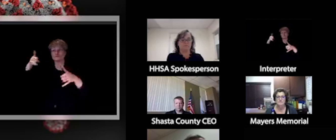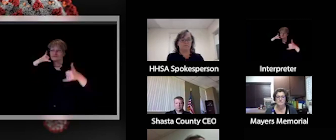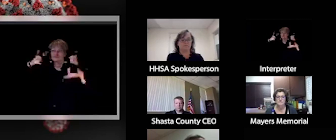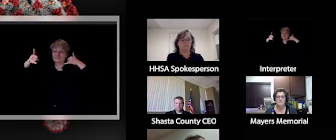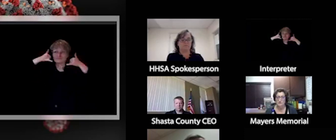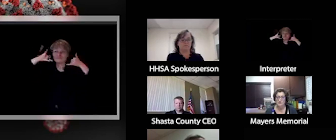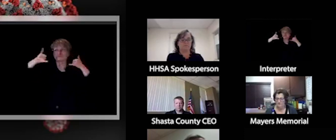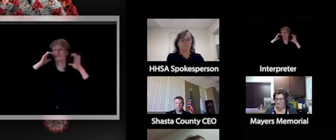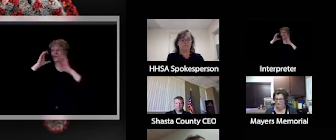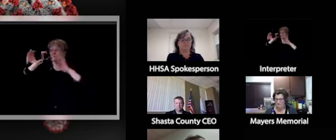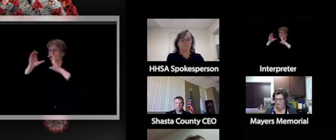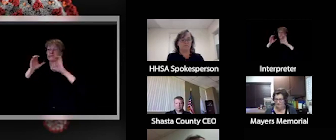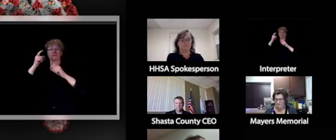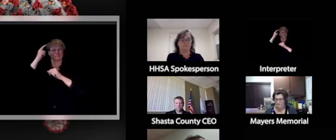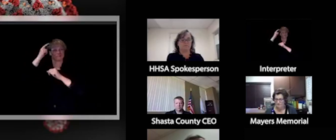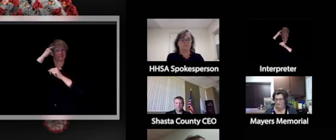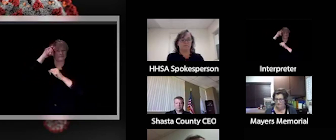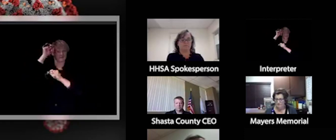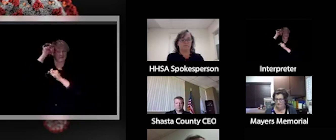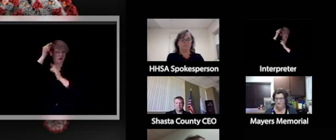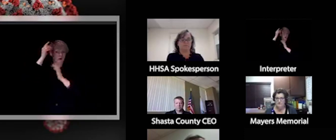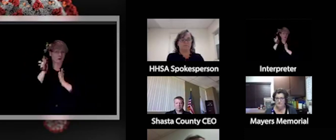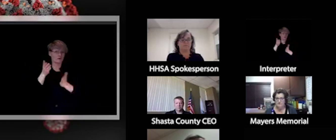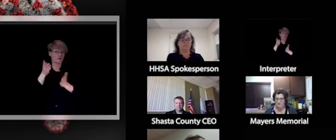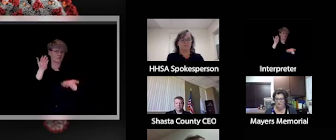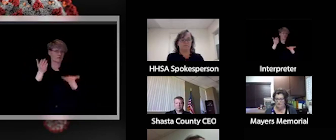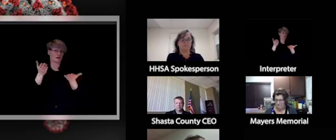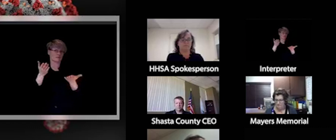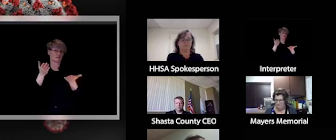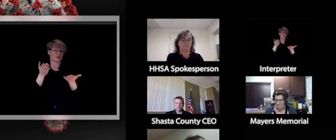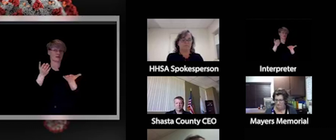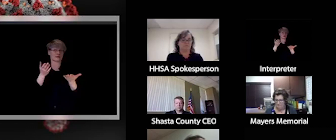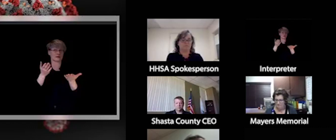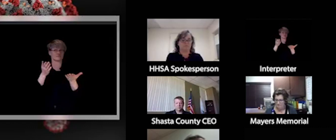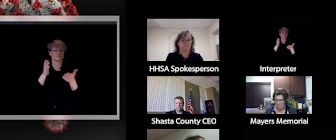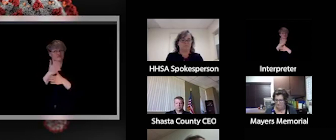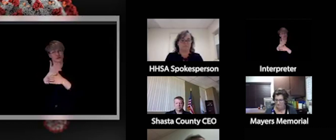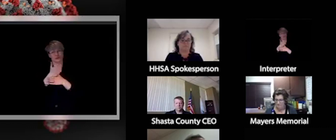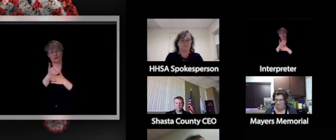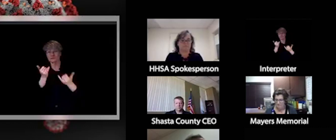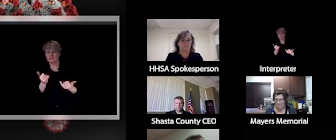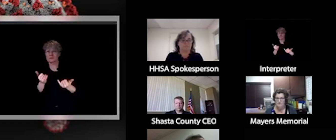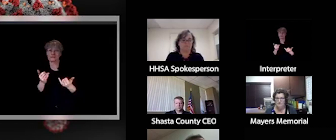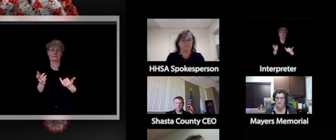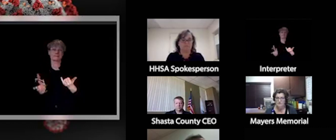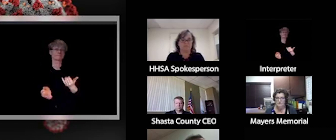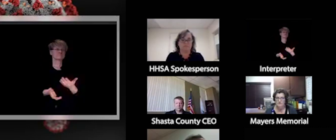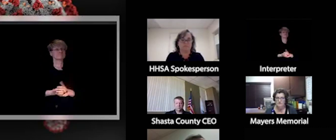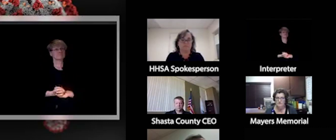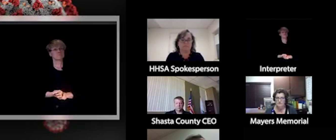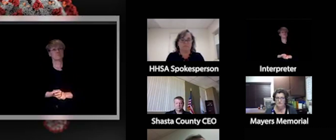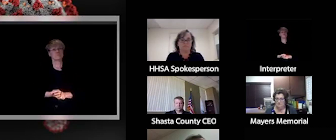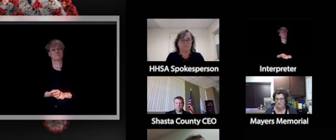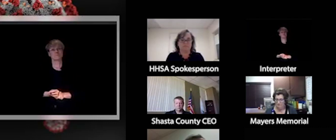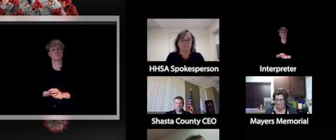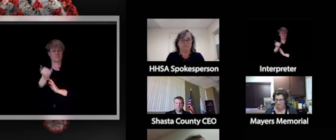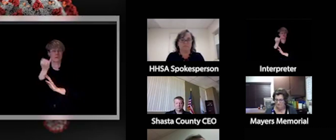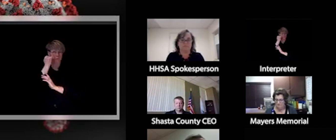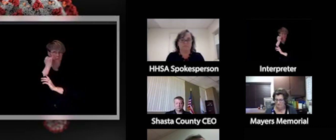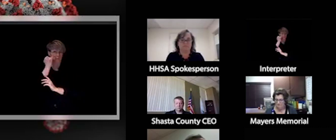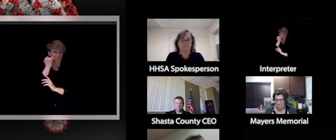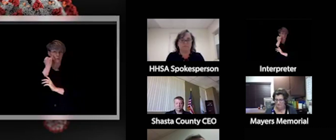things the governor might say today will be that if a county is on the watch list for